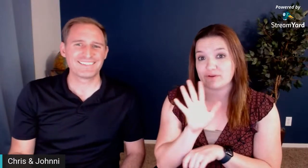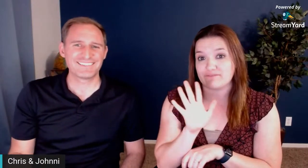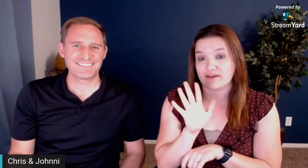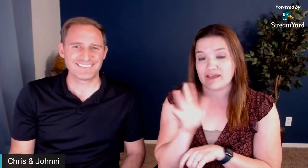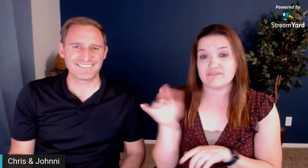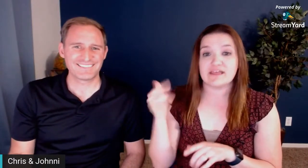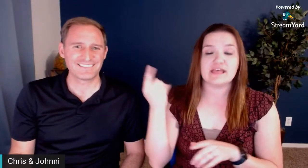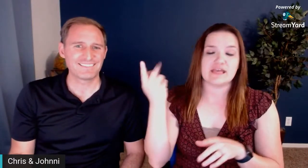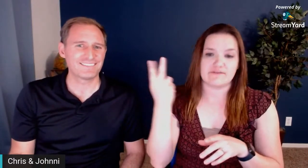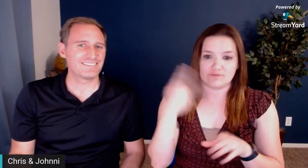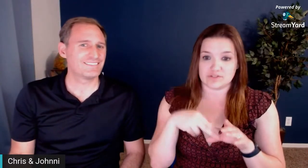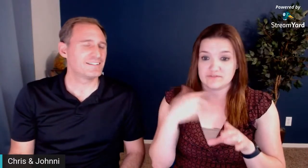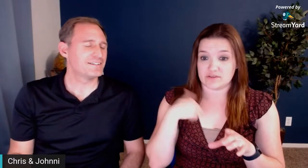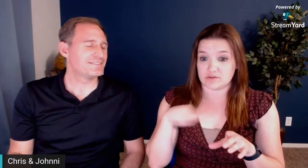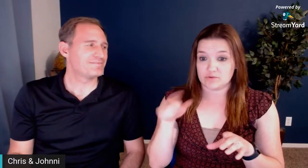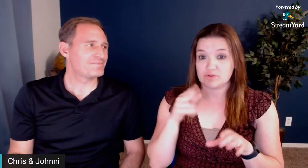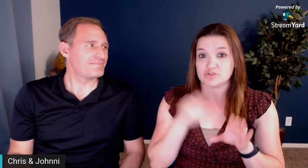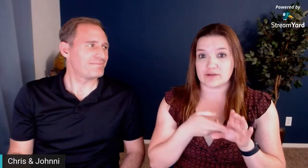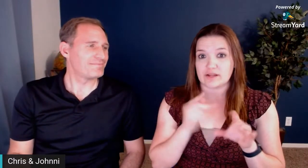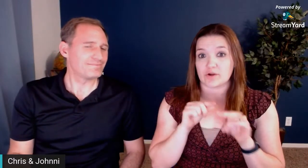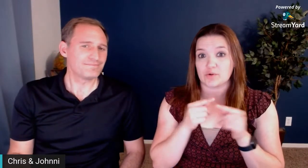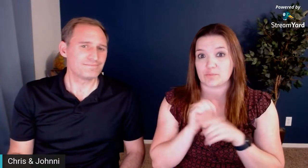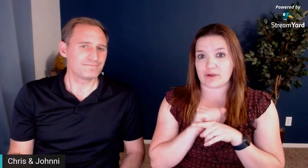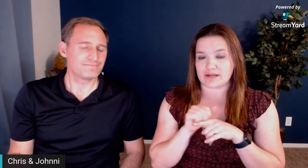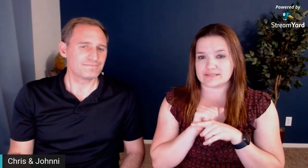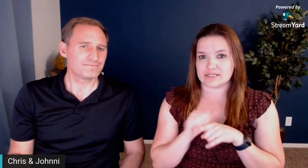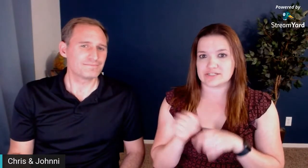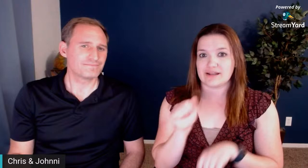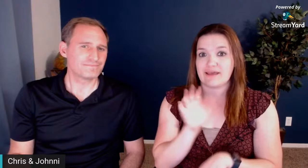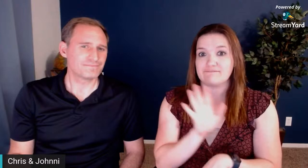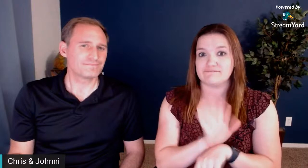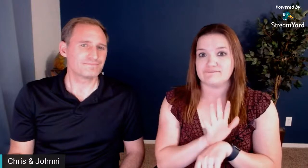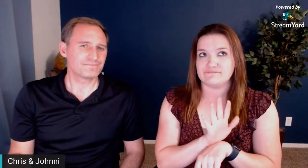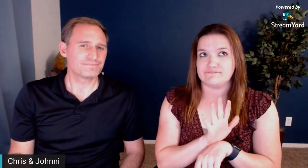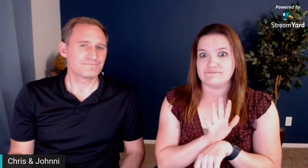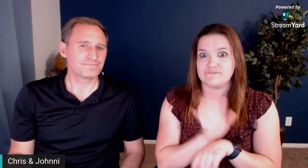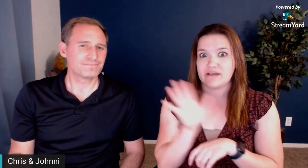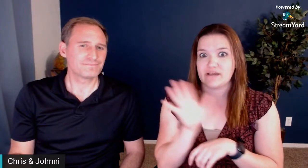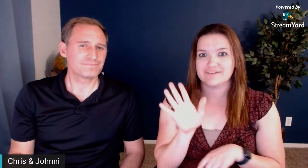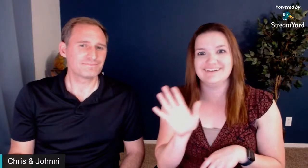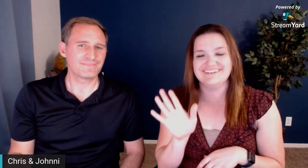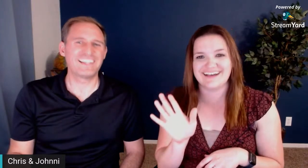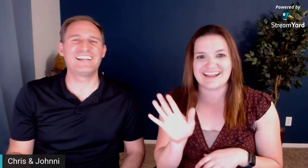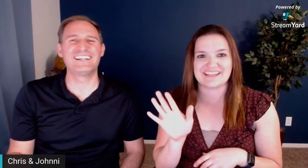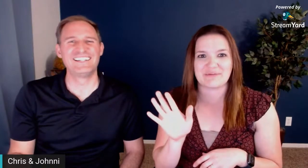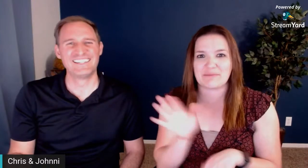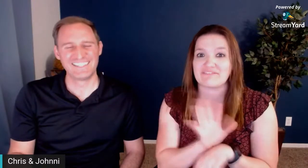45 and for those of you who are joining our group practice session at five i had to think about my